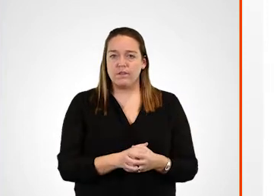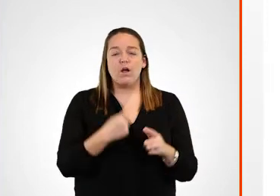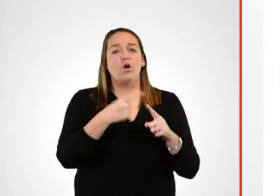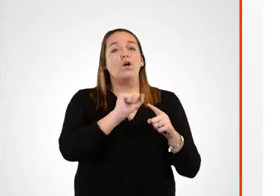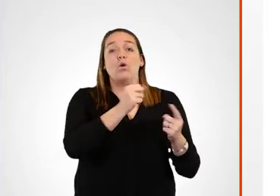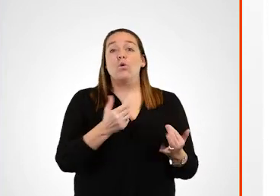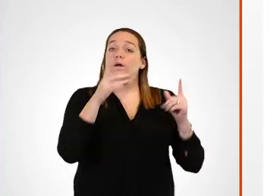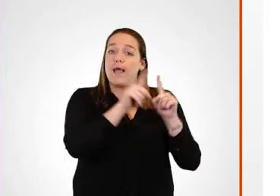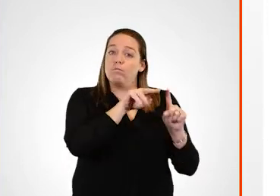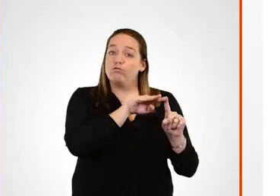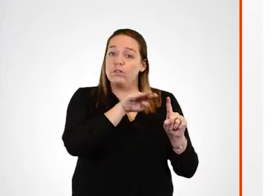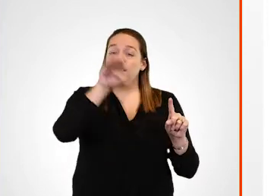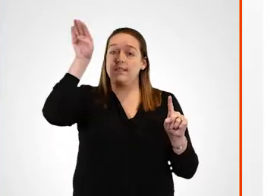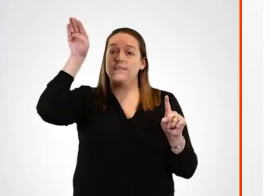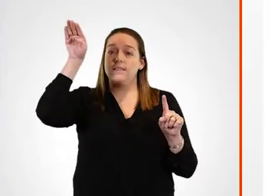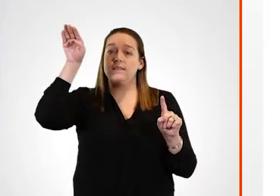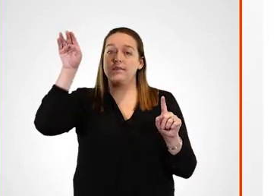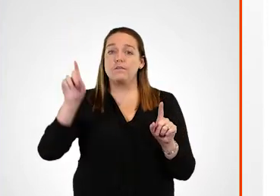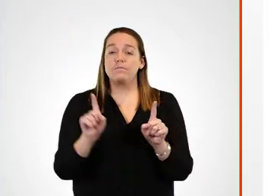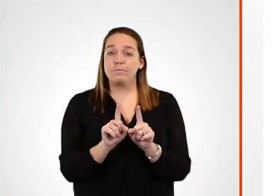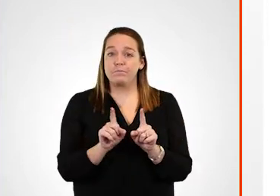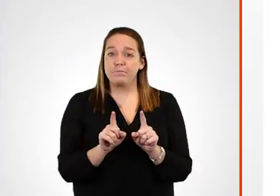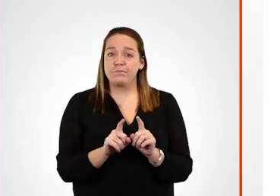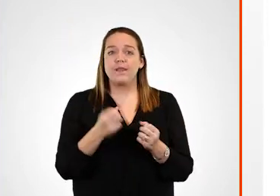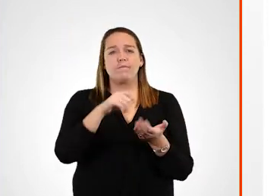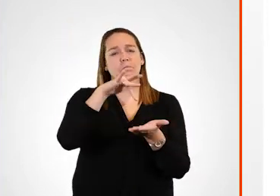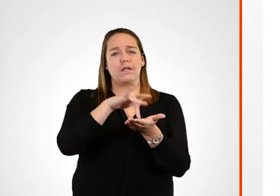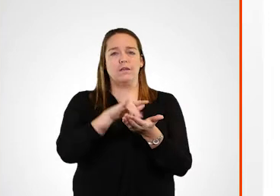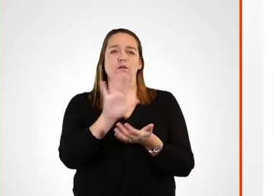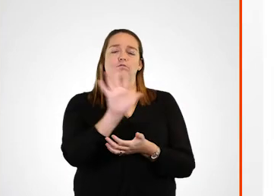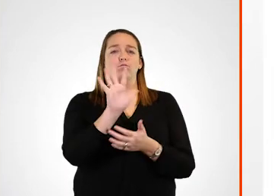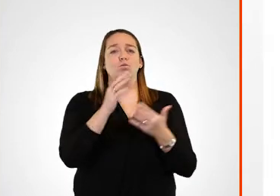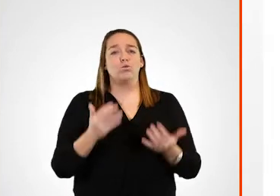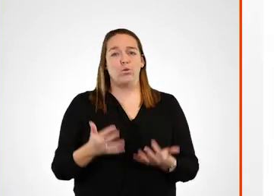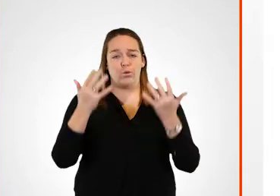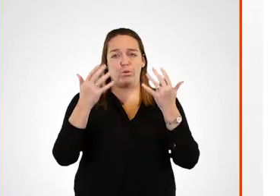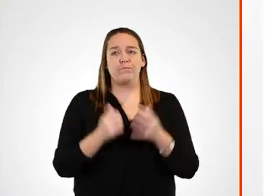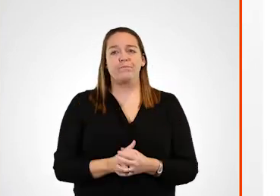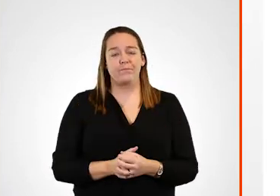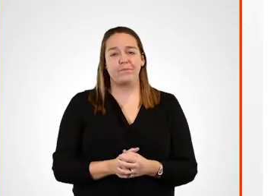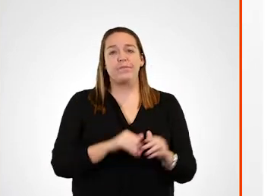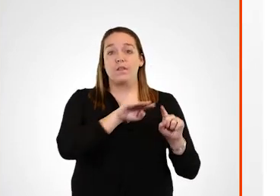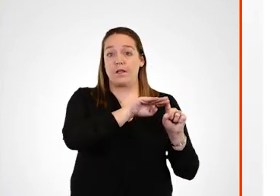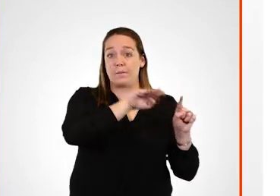in the same way where we see a mid-range score and then increased to 18 months